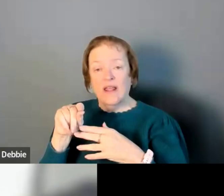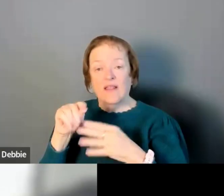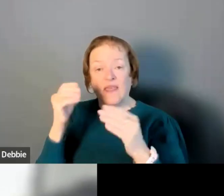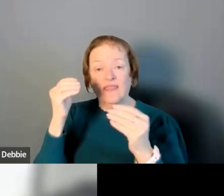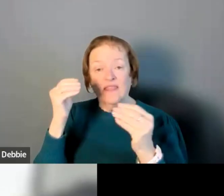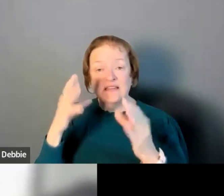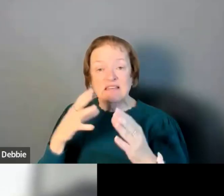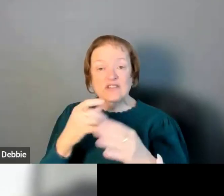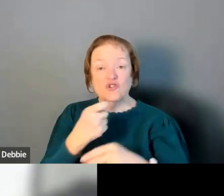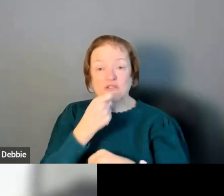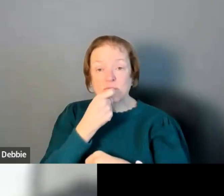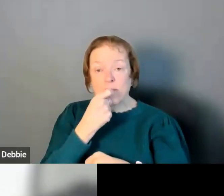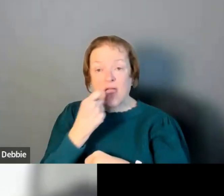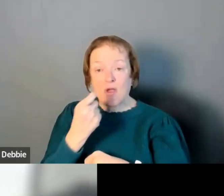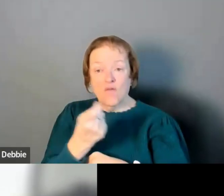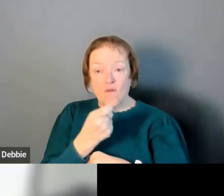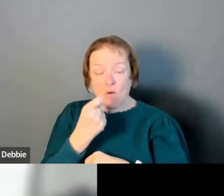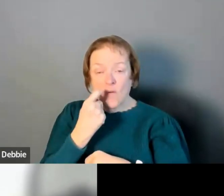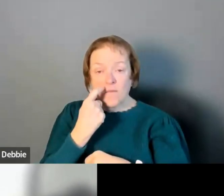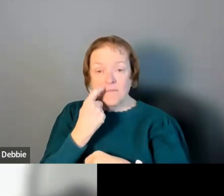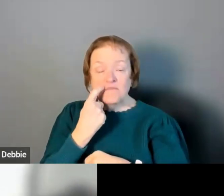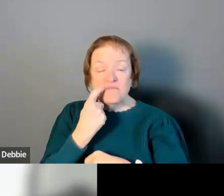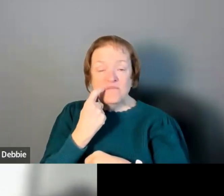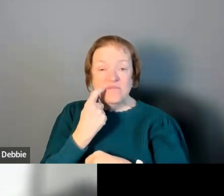You hit connect.